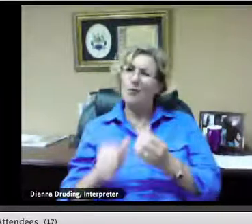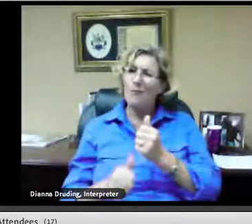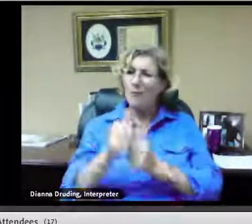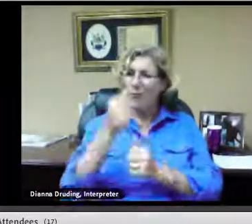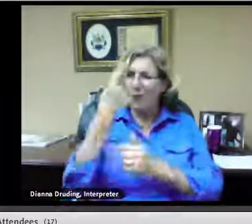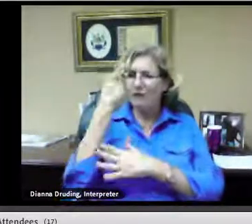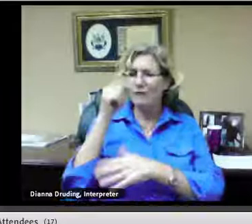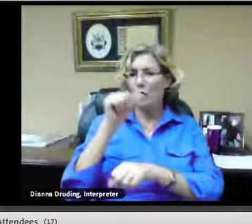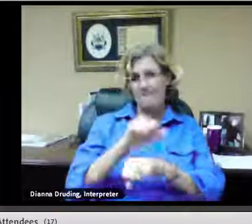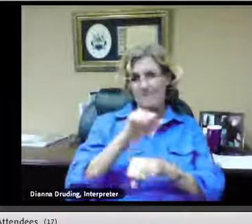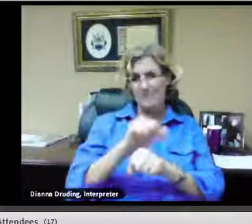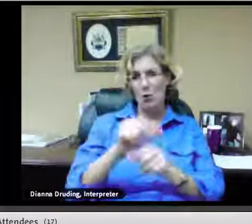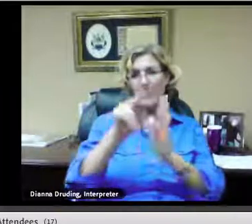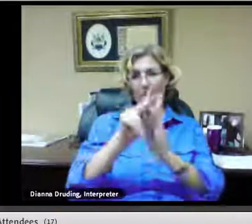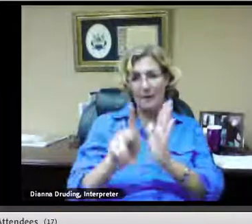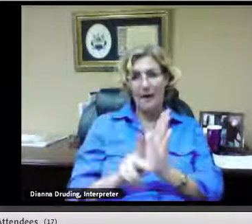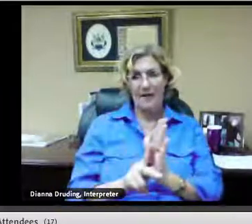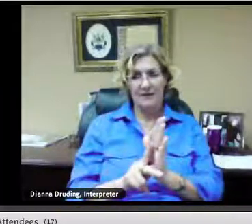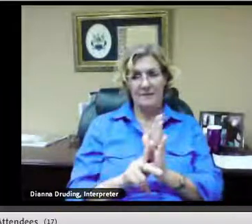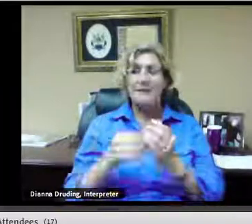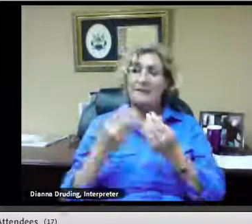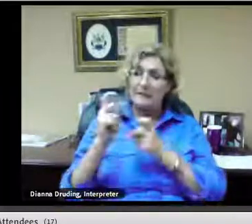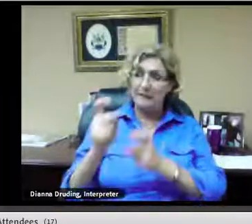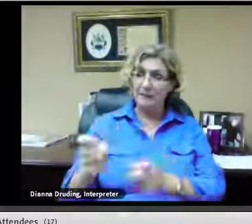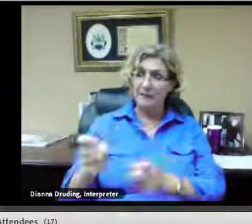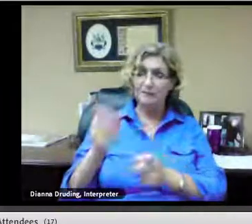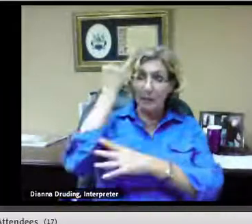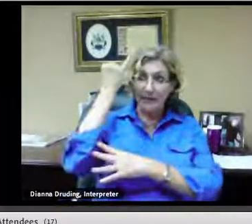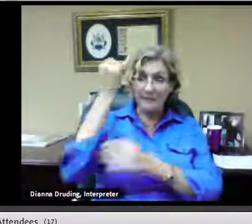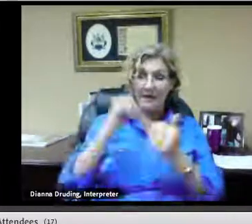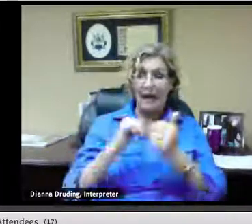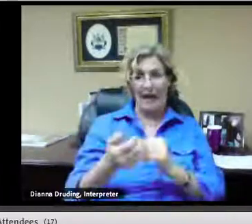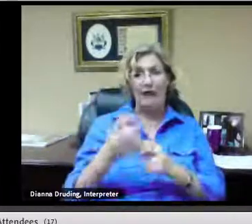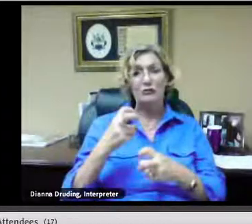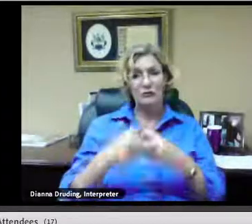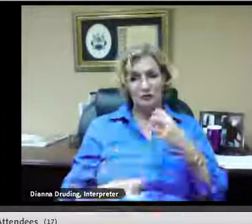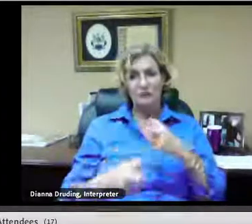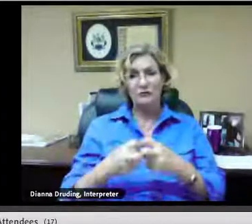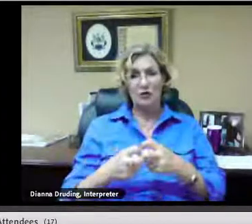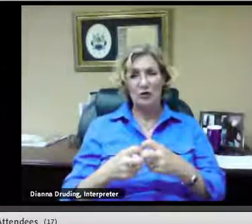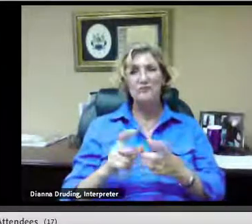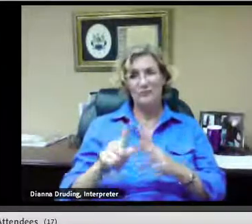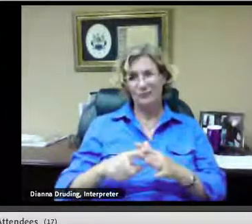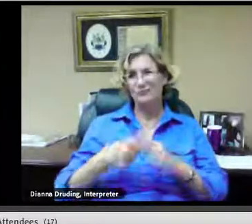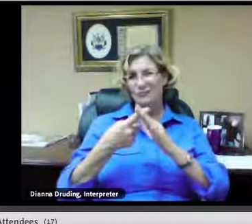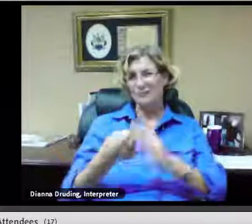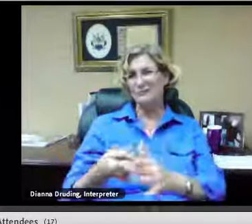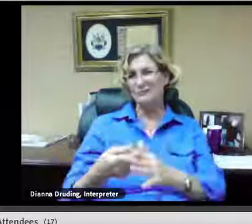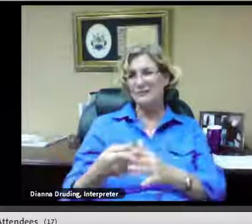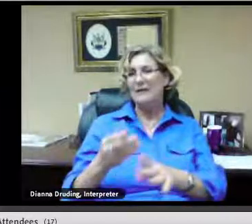and procedures. The people-first language chart, again, some further examples on there than the ones that we went through,